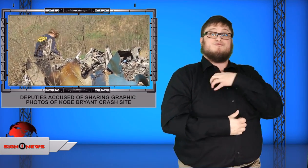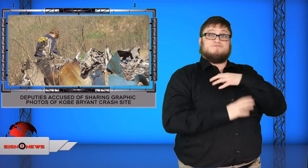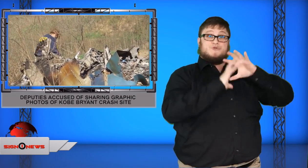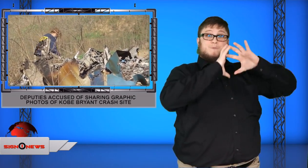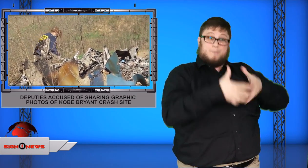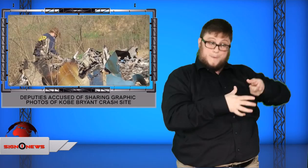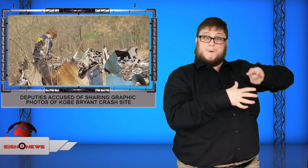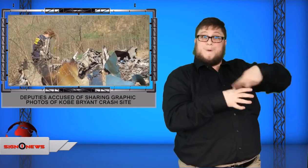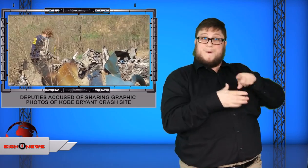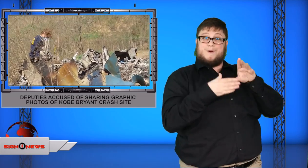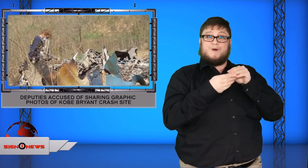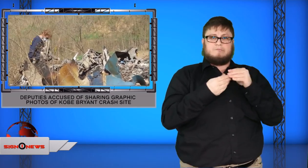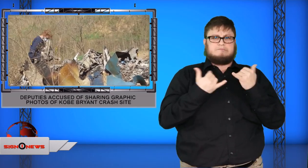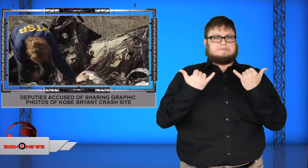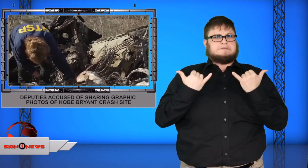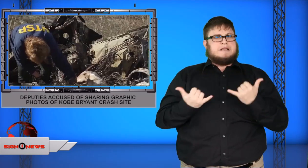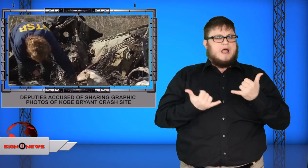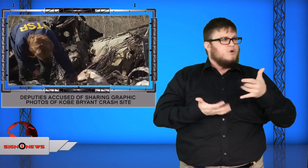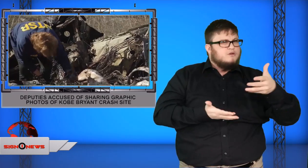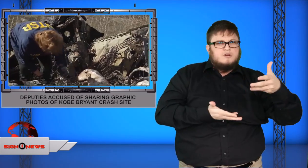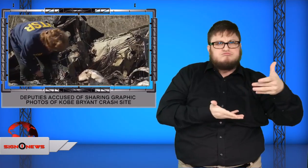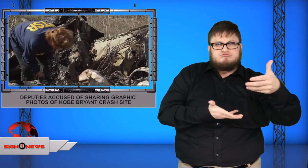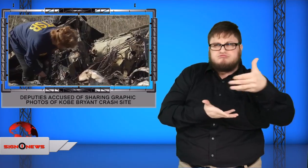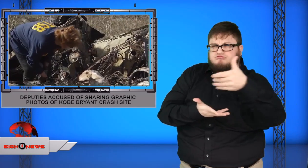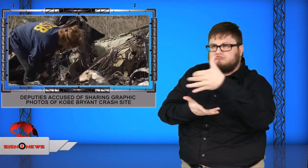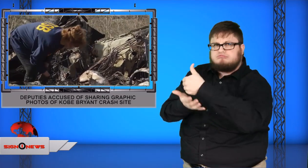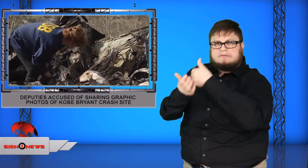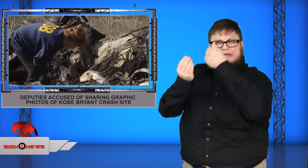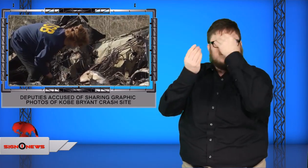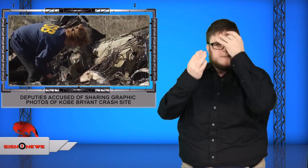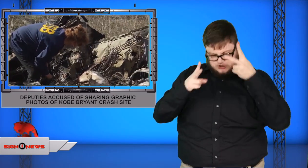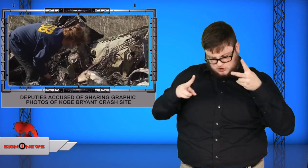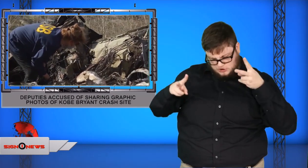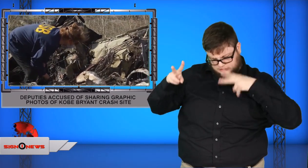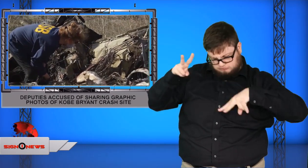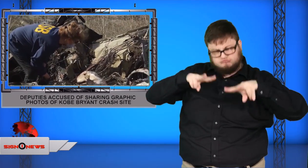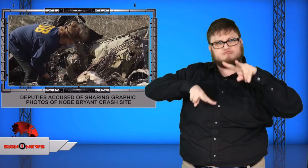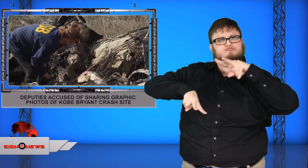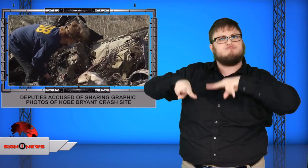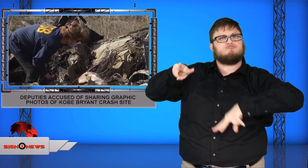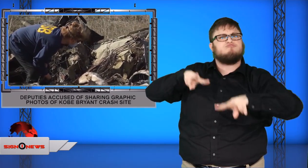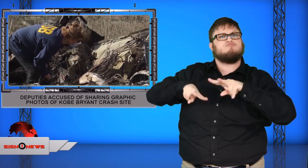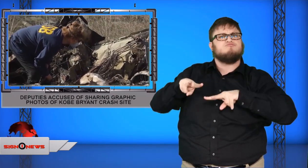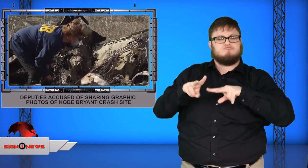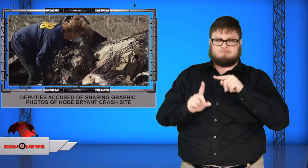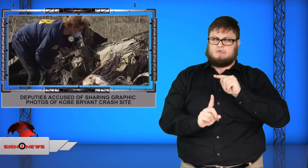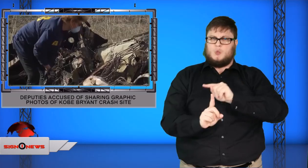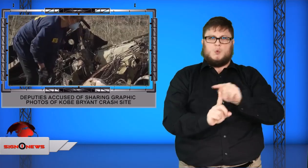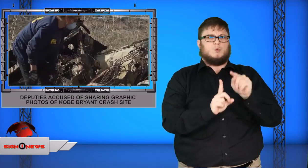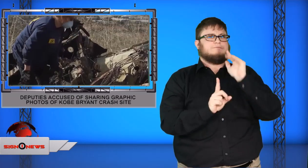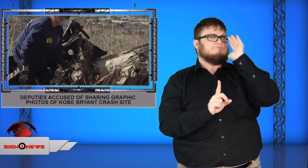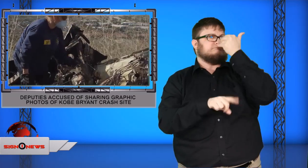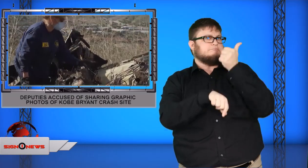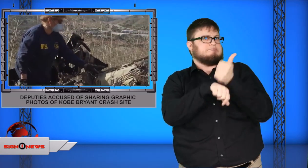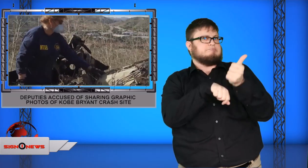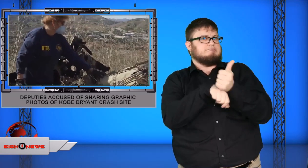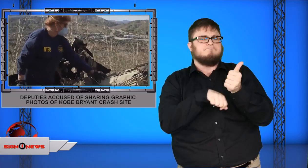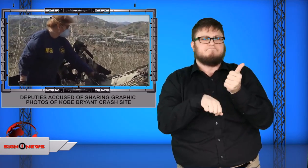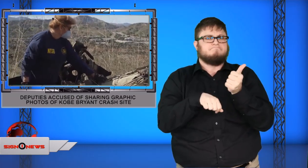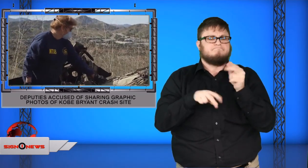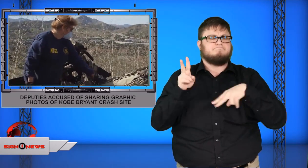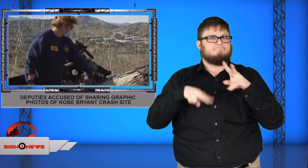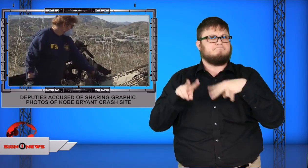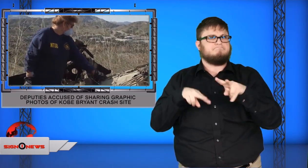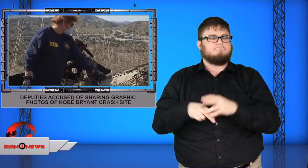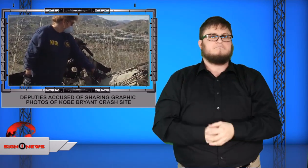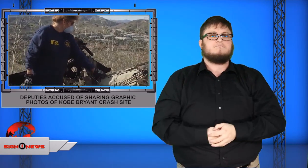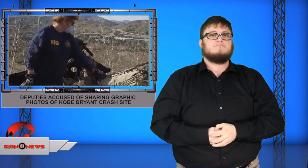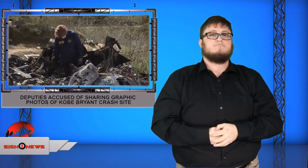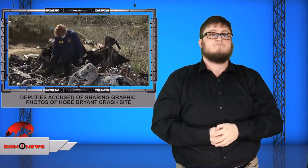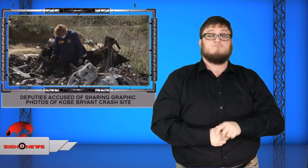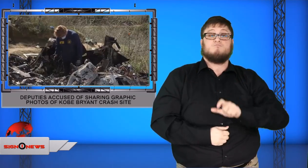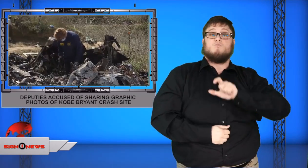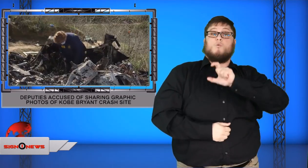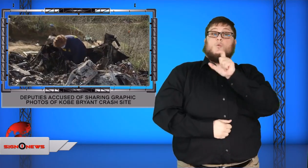The Sheriff's Department says it is gathering information and are reviewing the allegations.